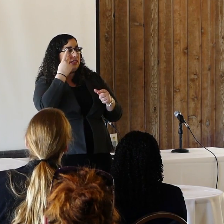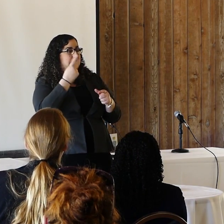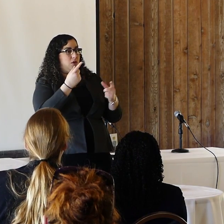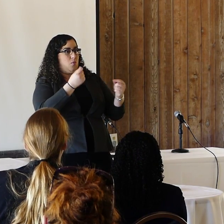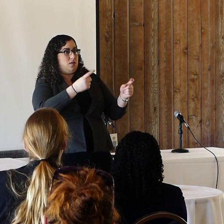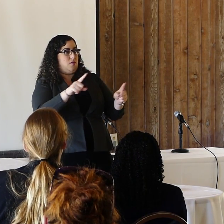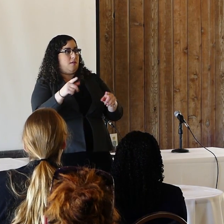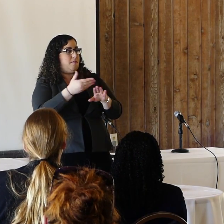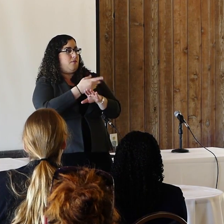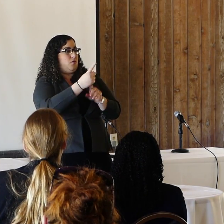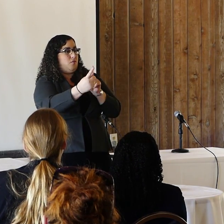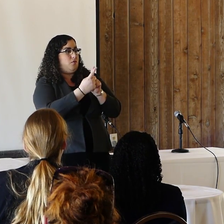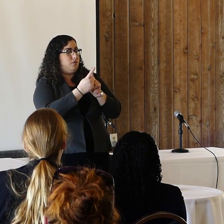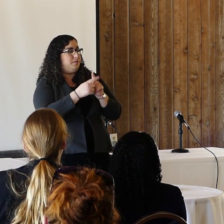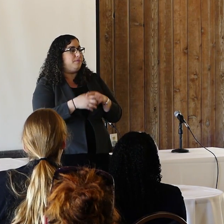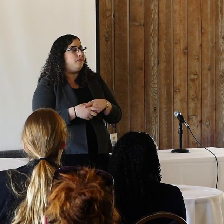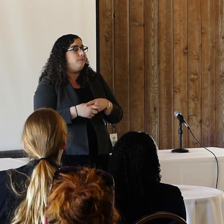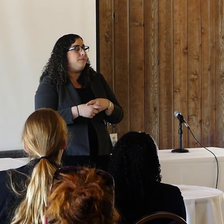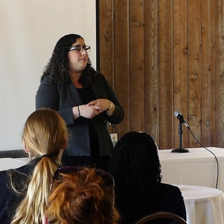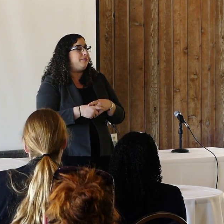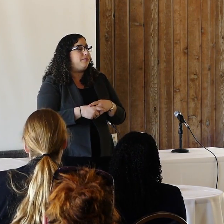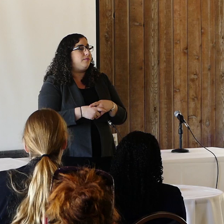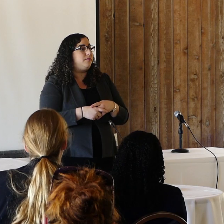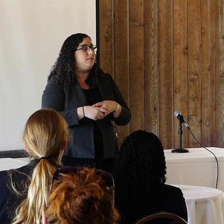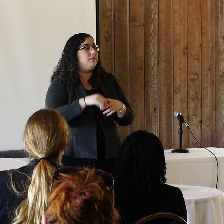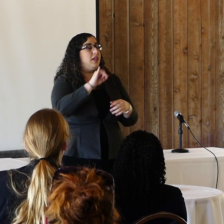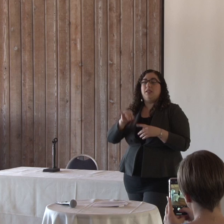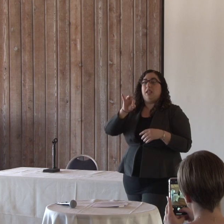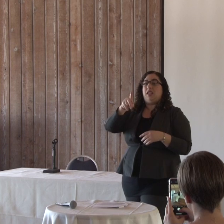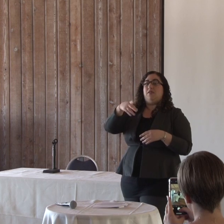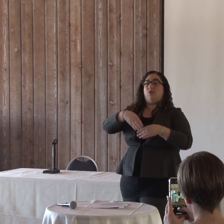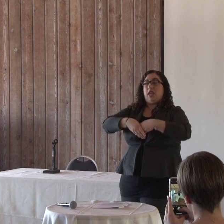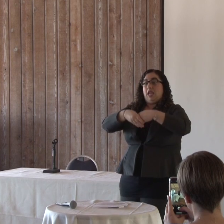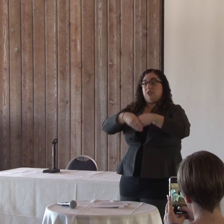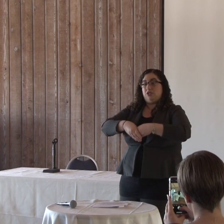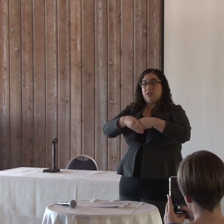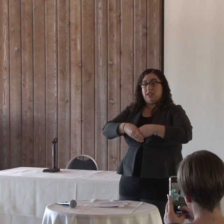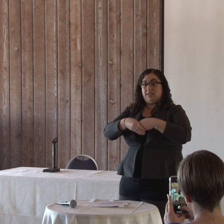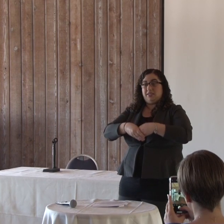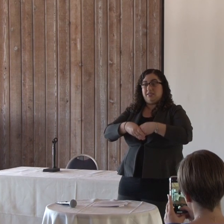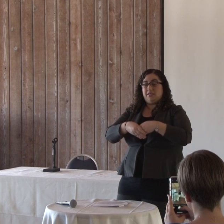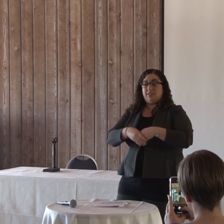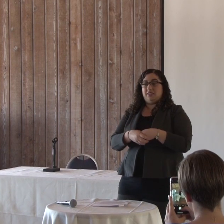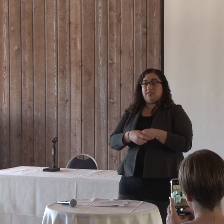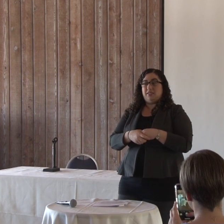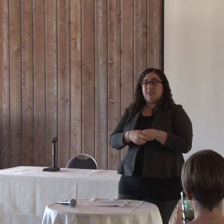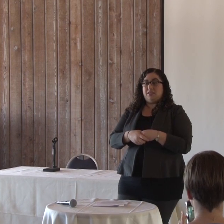they may be triggered. They need to see what's going on before you approach them.